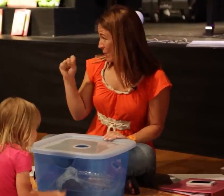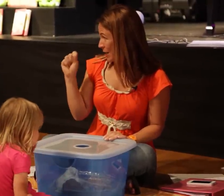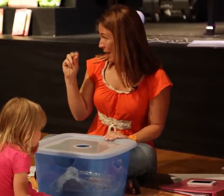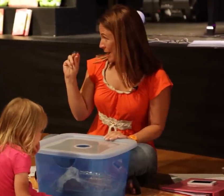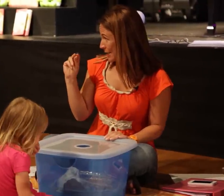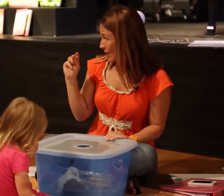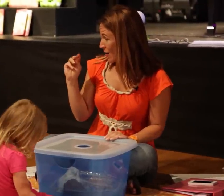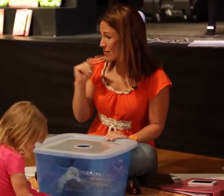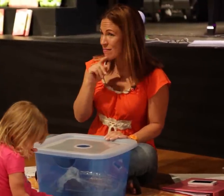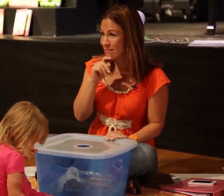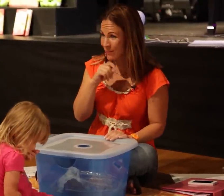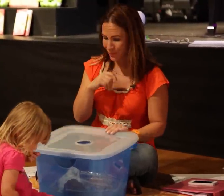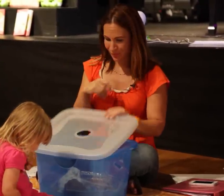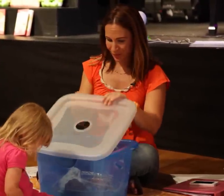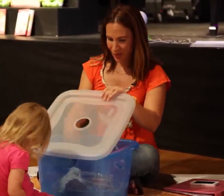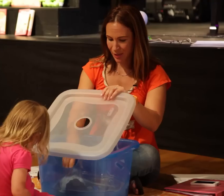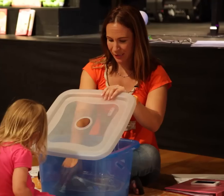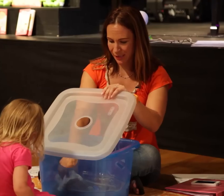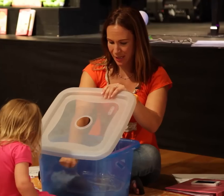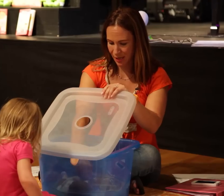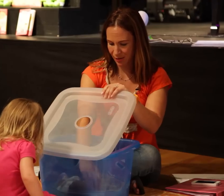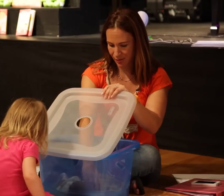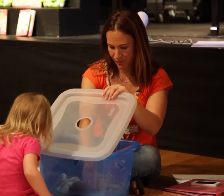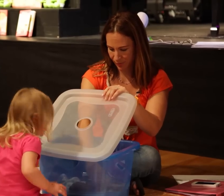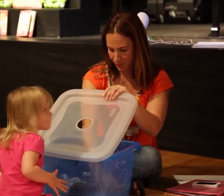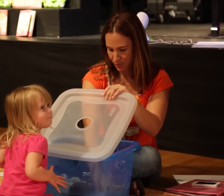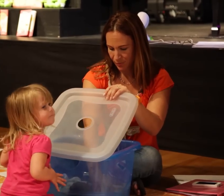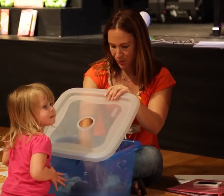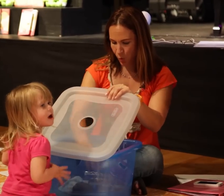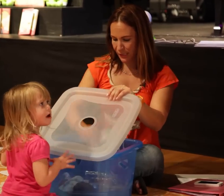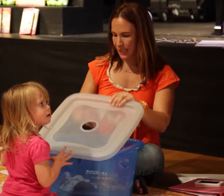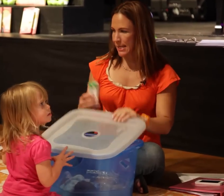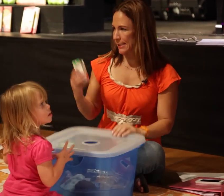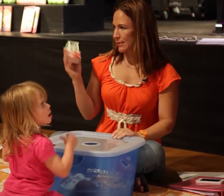Maybe, YES, NO? Let's see. What's this?